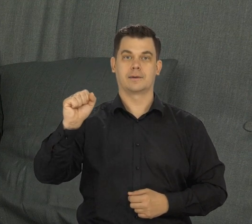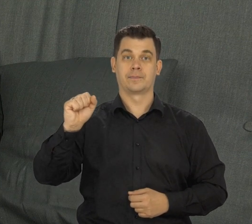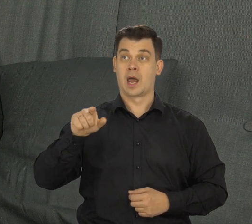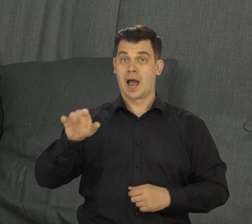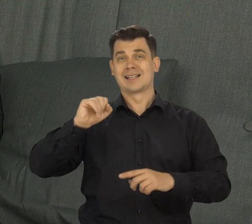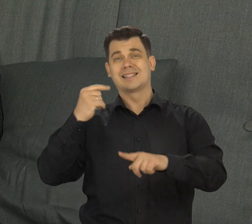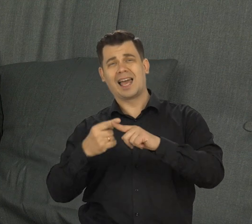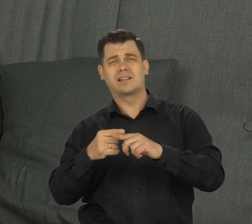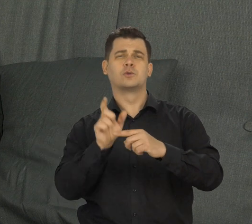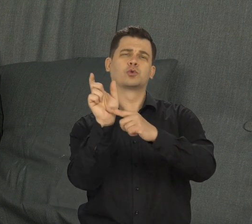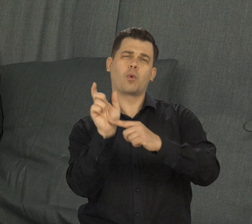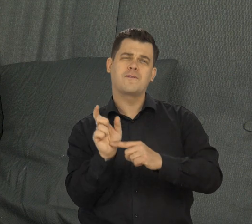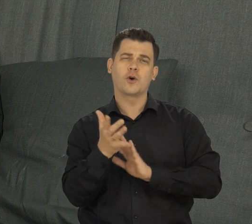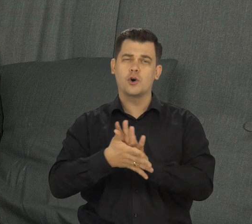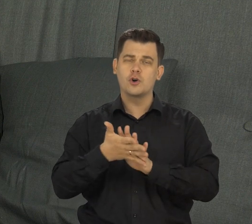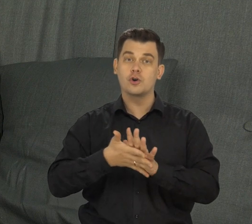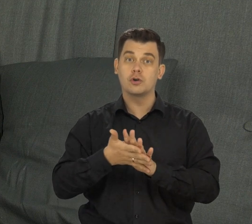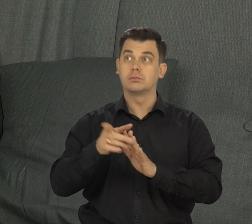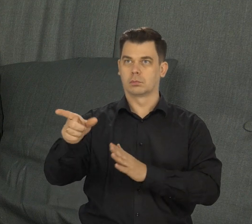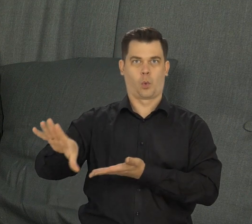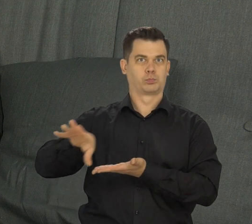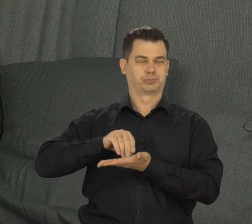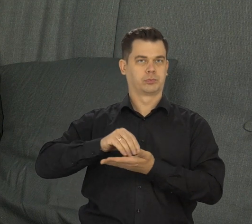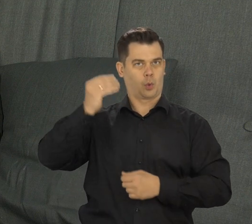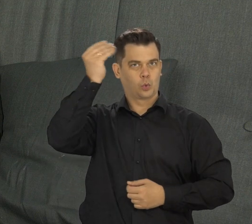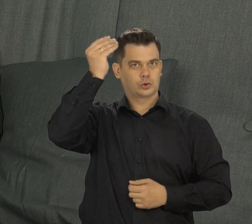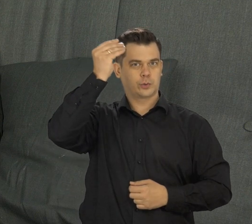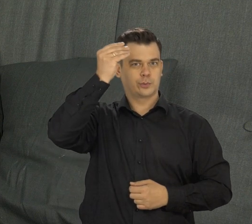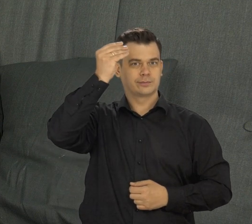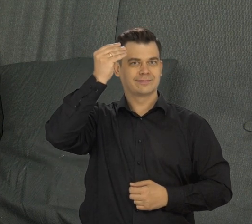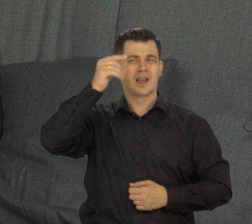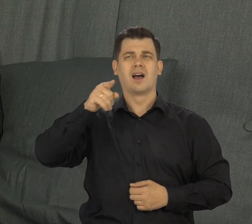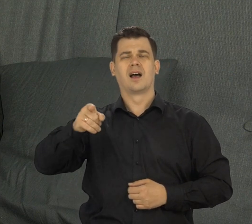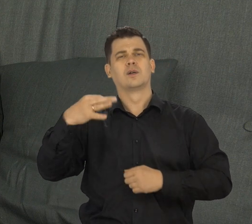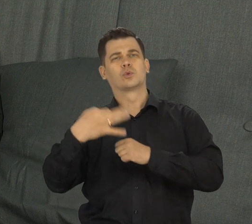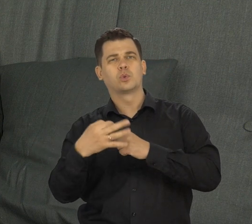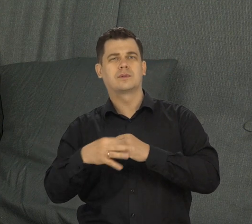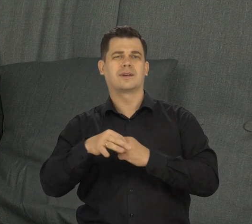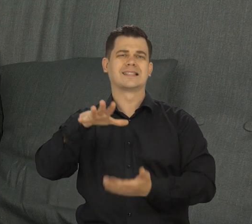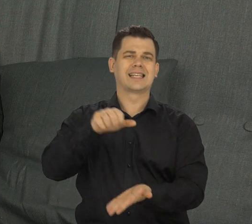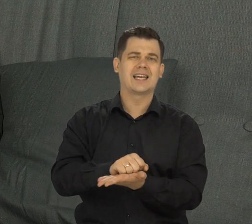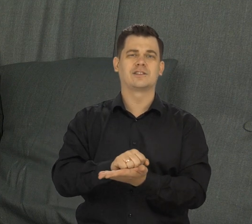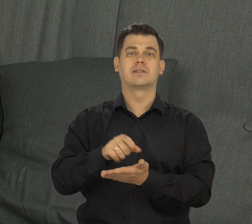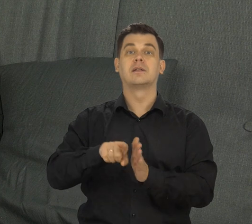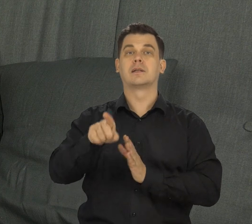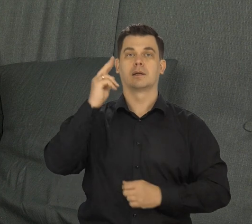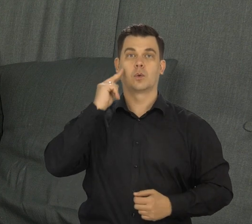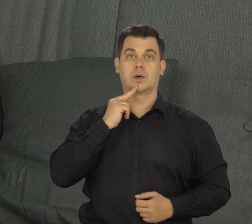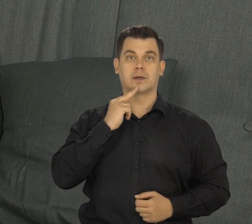Signs from the sexological area I learned from him. The study program and many interesting classes dedicated to the deaf